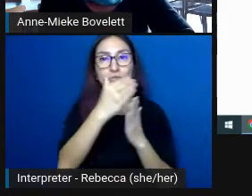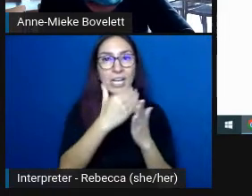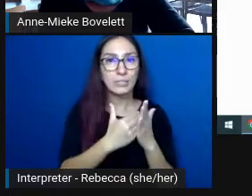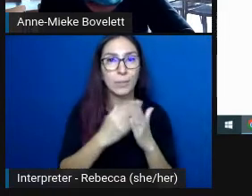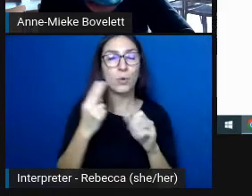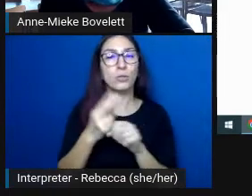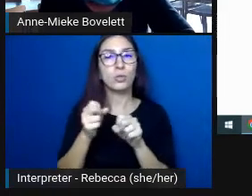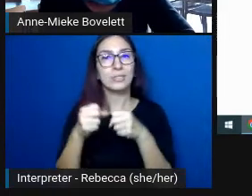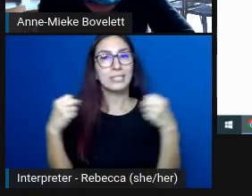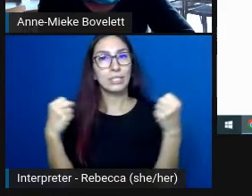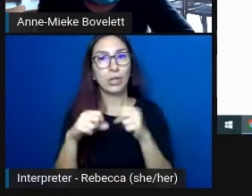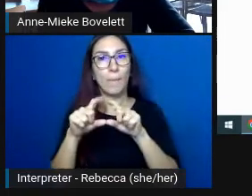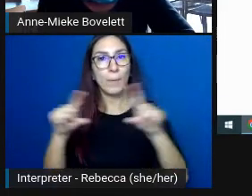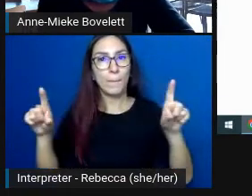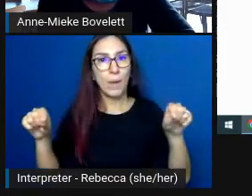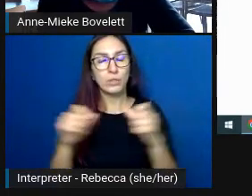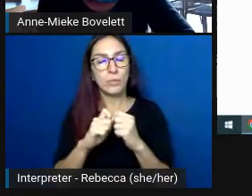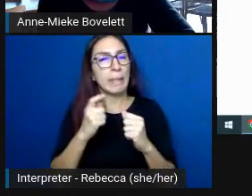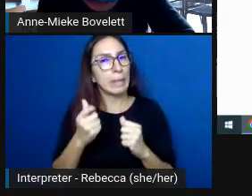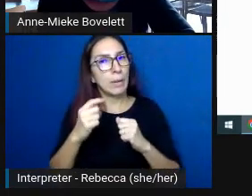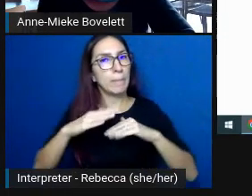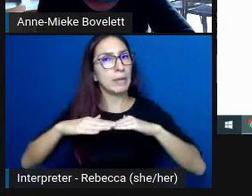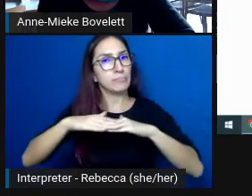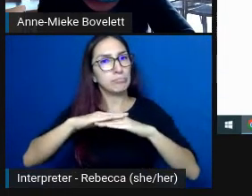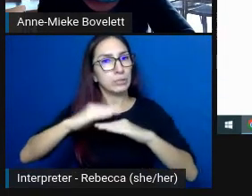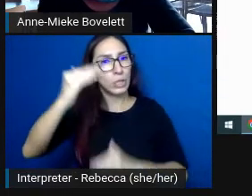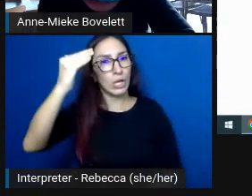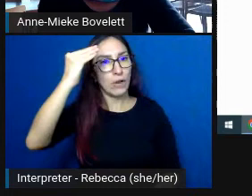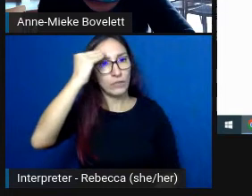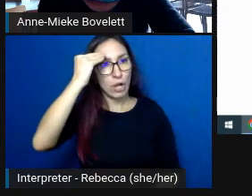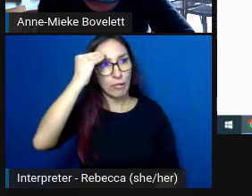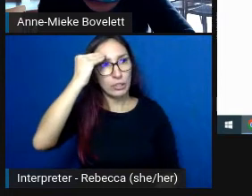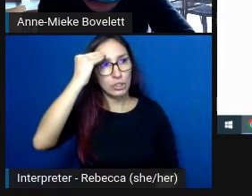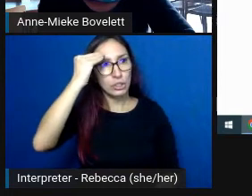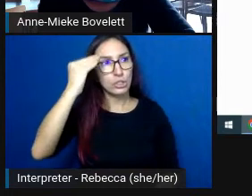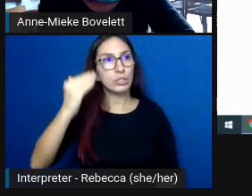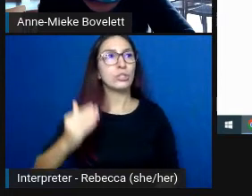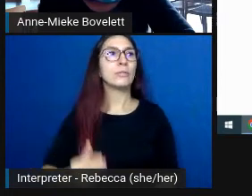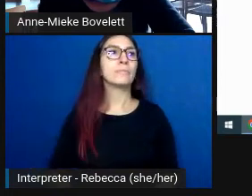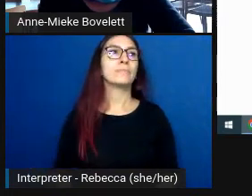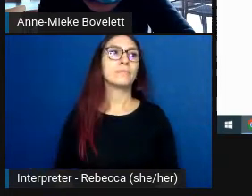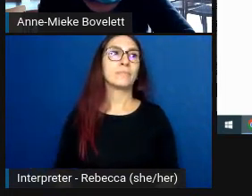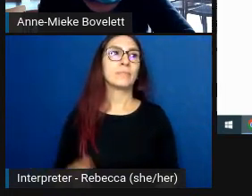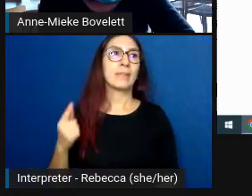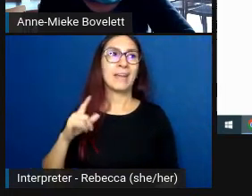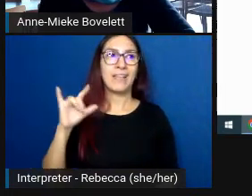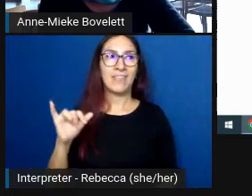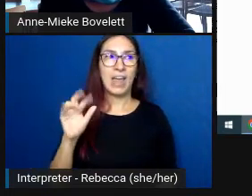with a bit of knowledge, this website is pretty much accessible.